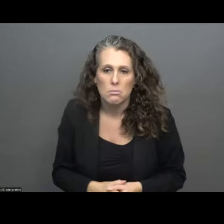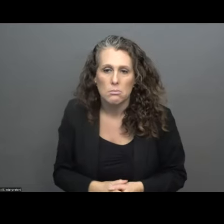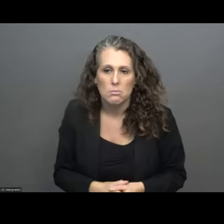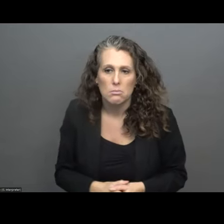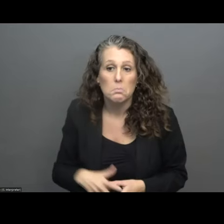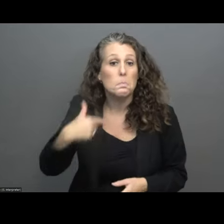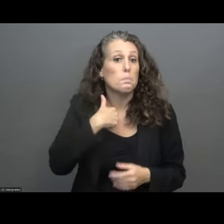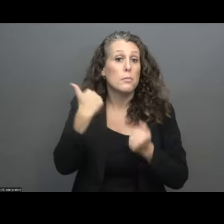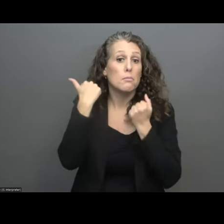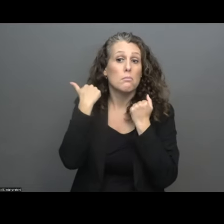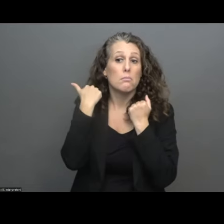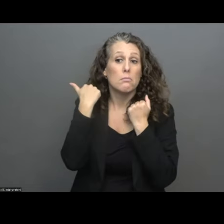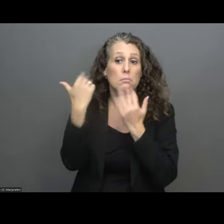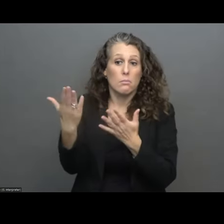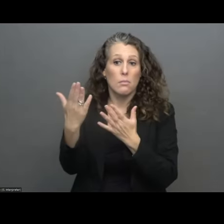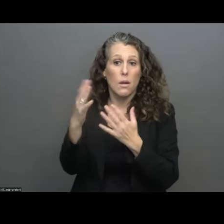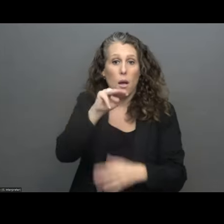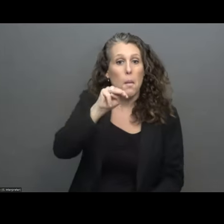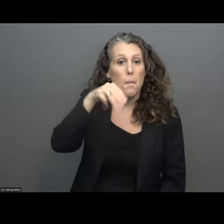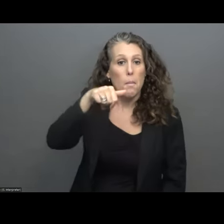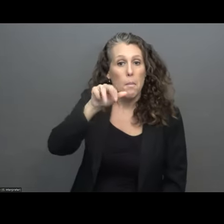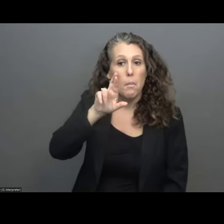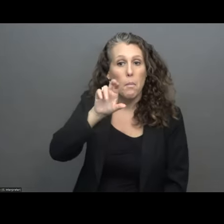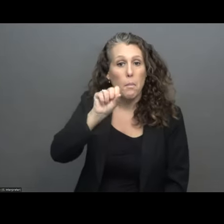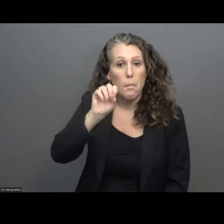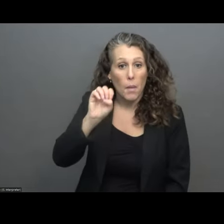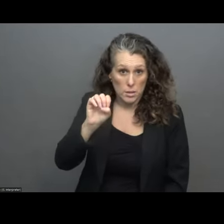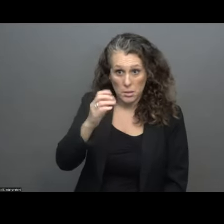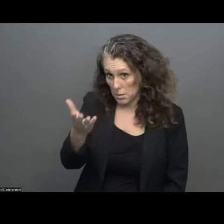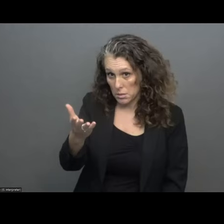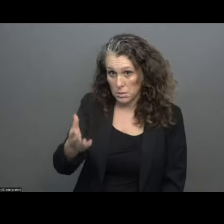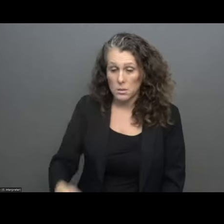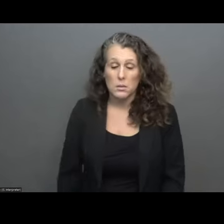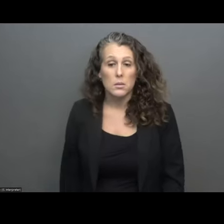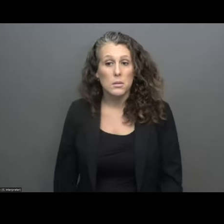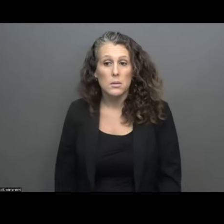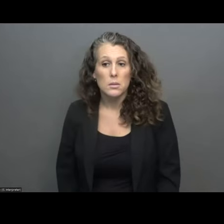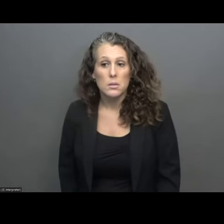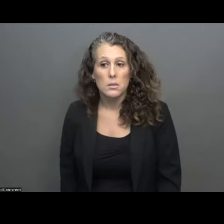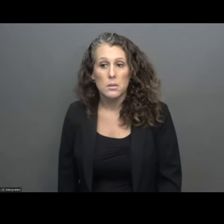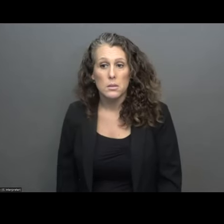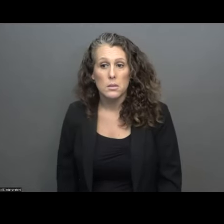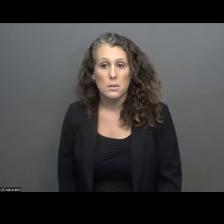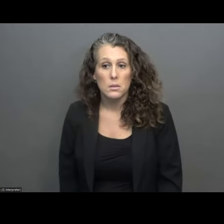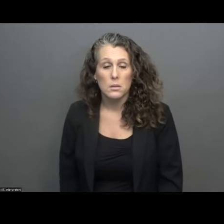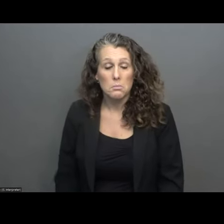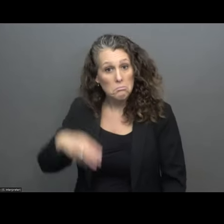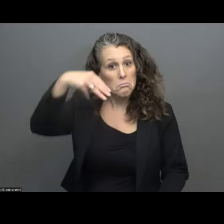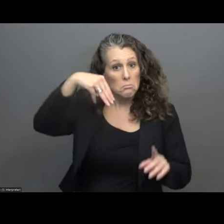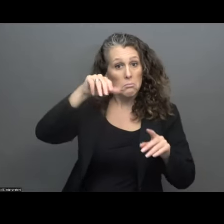11:02:15 don't a lap 11:02:16 and Danielle, and Evernote